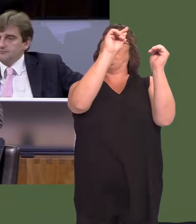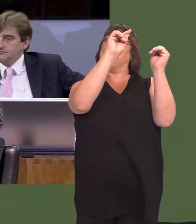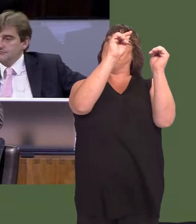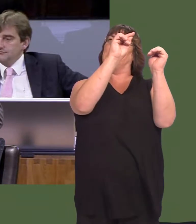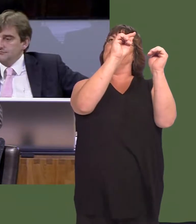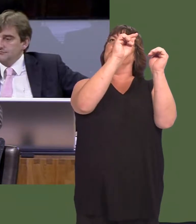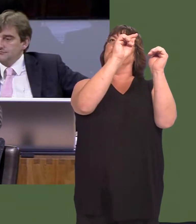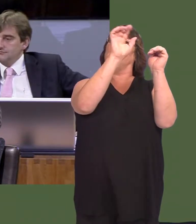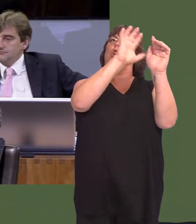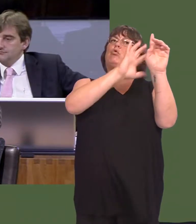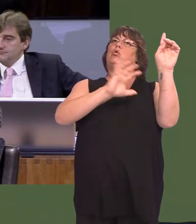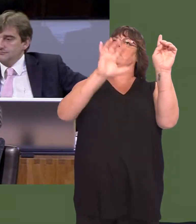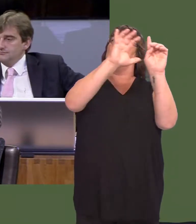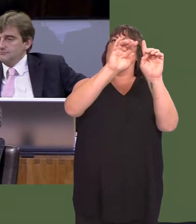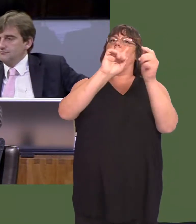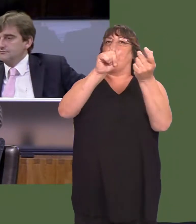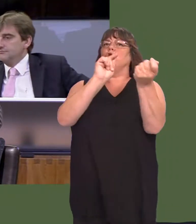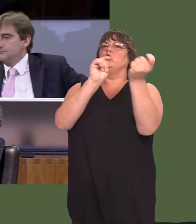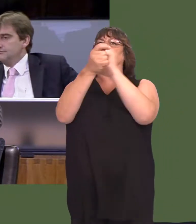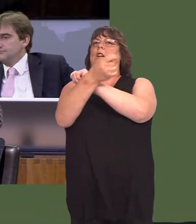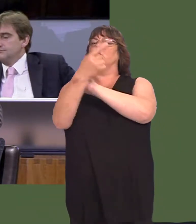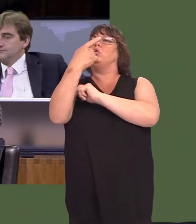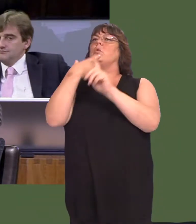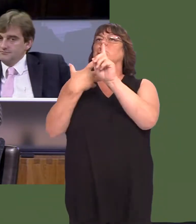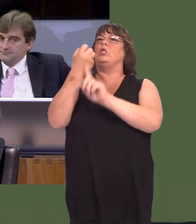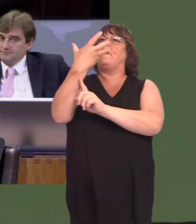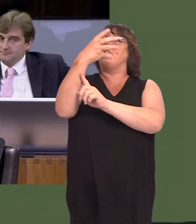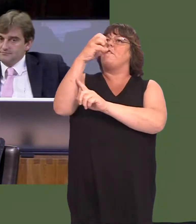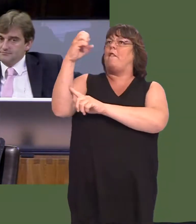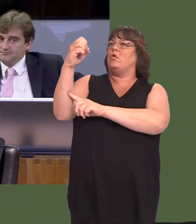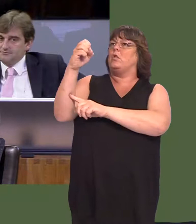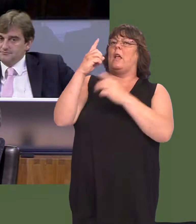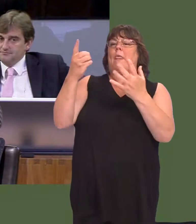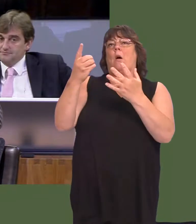having 500 in the three categories by 2021 was disowned by the Cabinet Secretary.